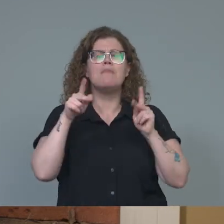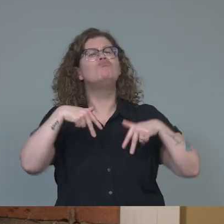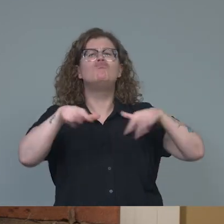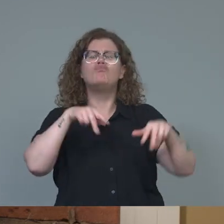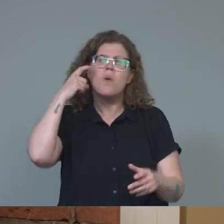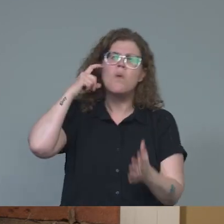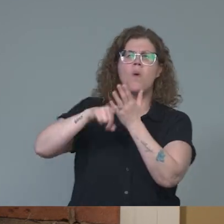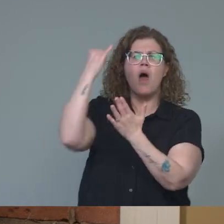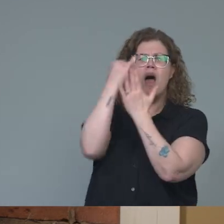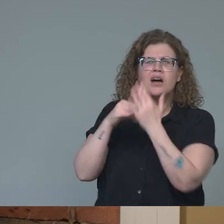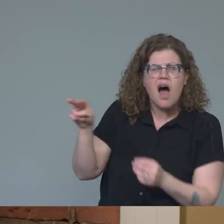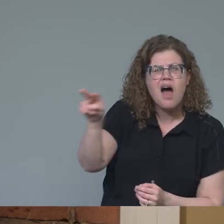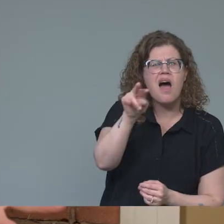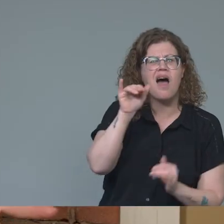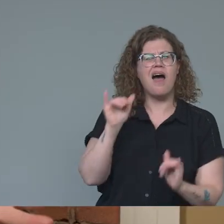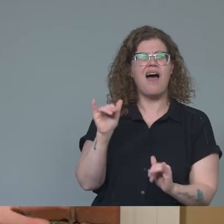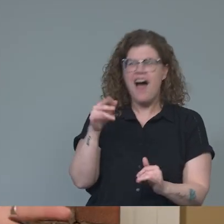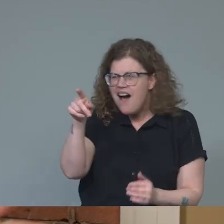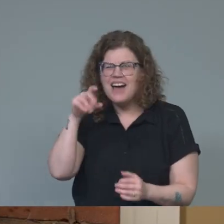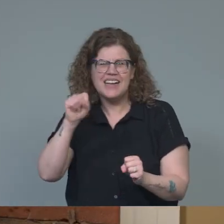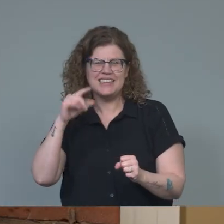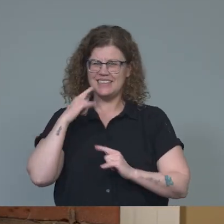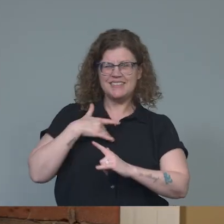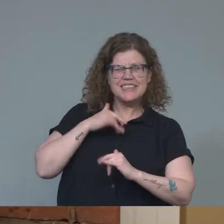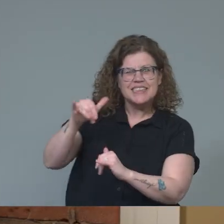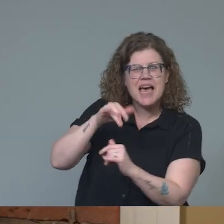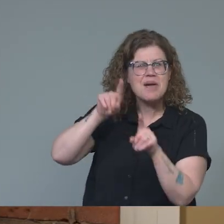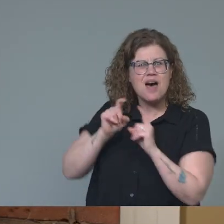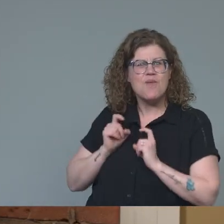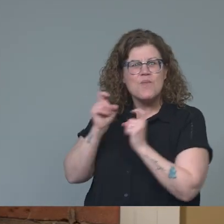people tend to think of them as not professional art practices. I really disagree with that.